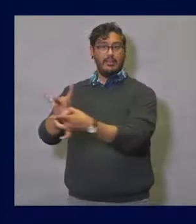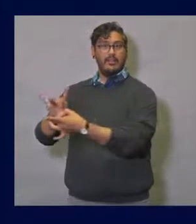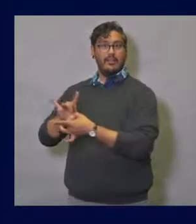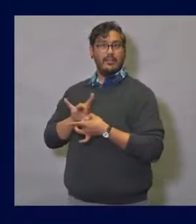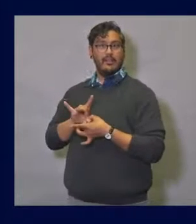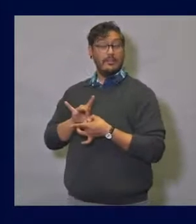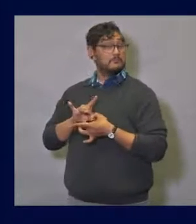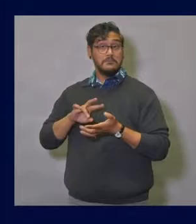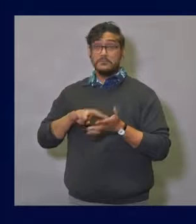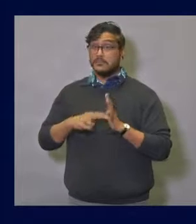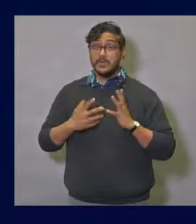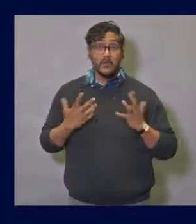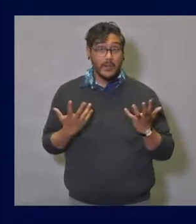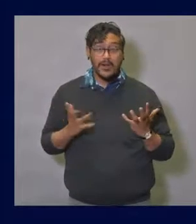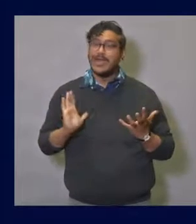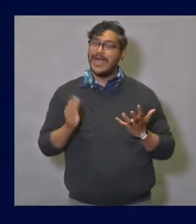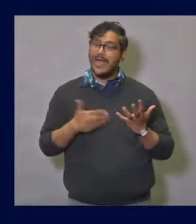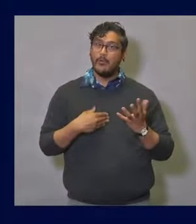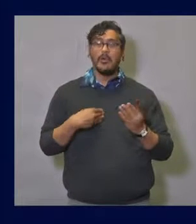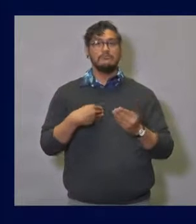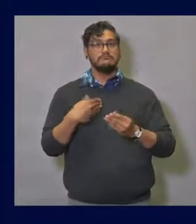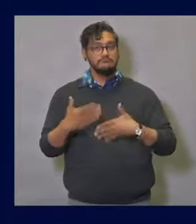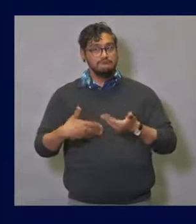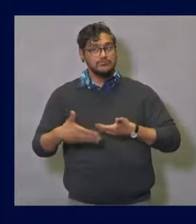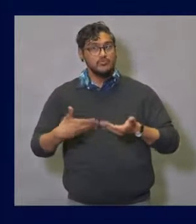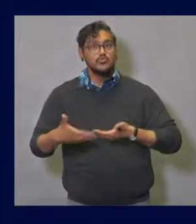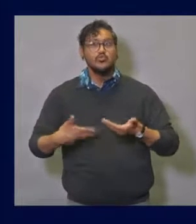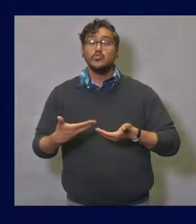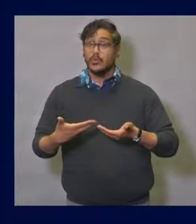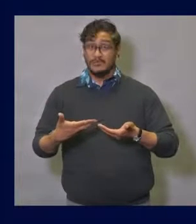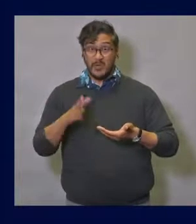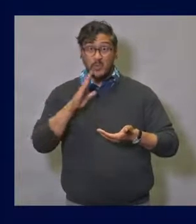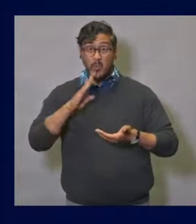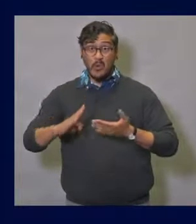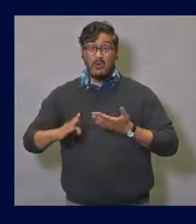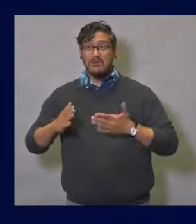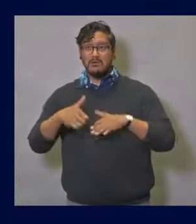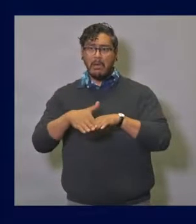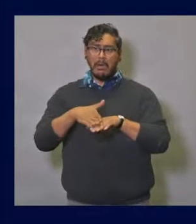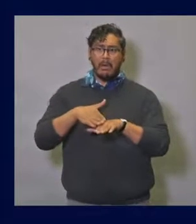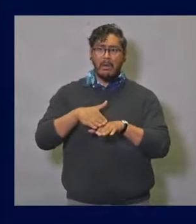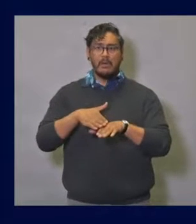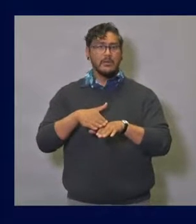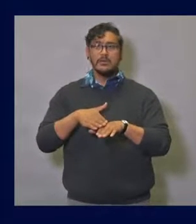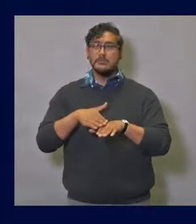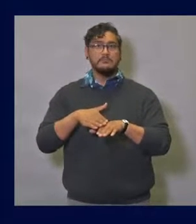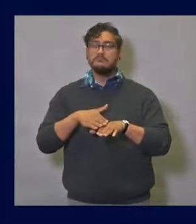WITH THIS ARRANGEMENT, THE COUNTY'S MOMENTUM AND INCREASING